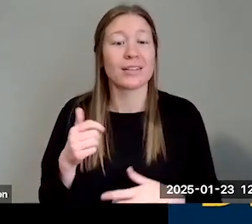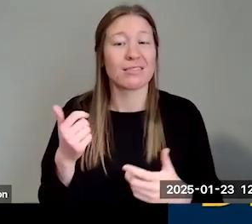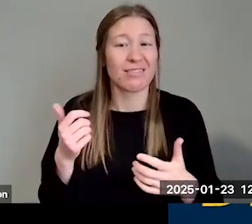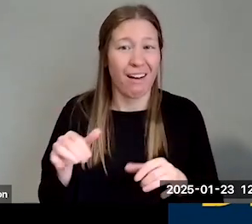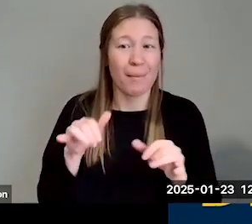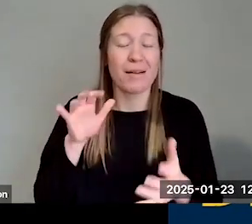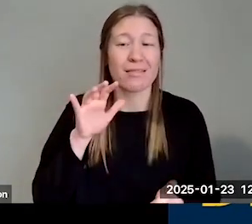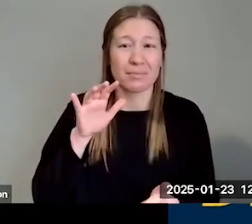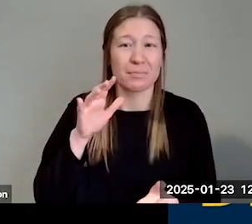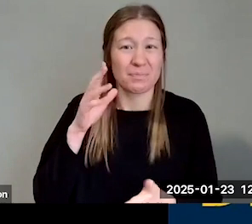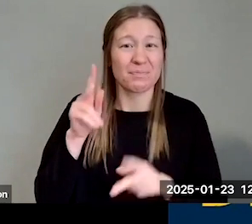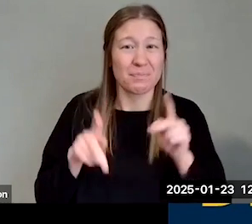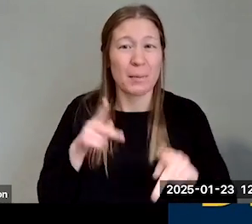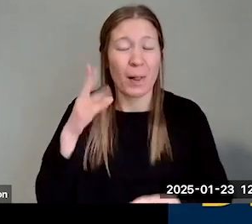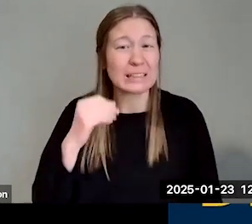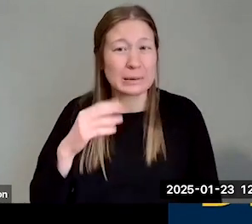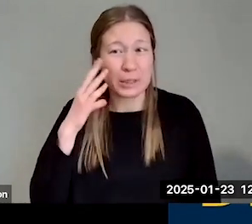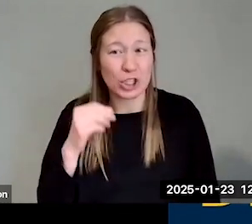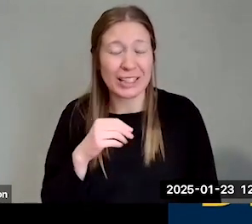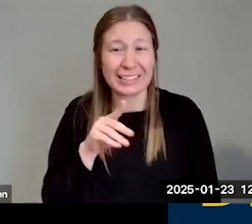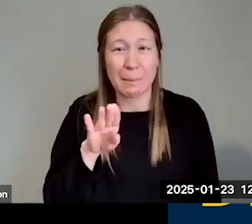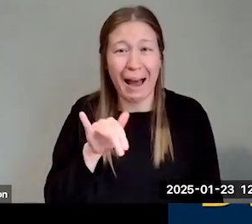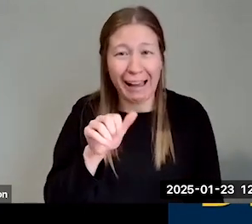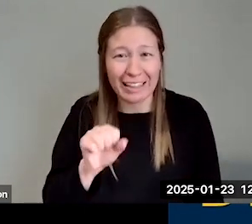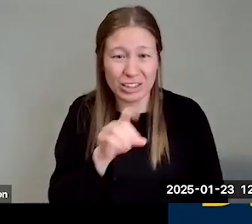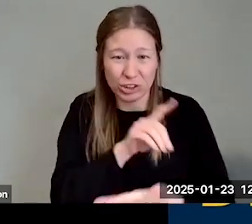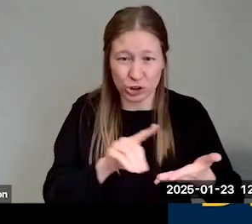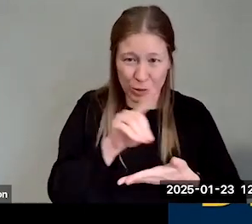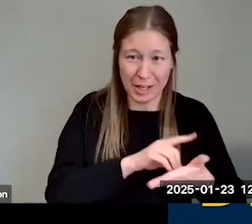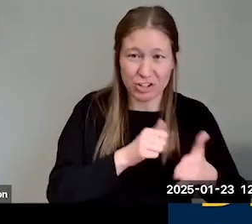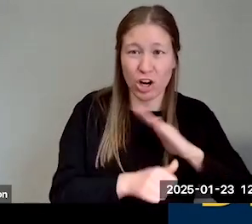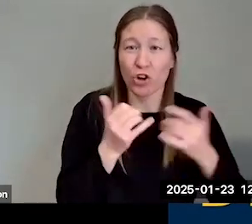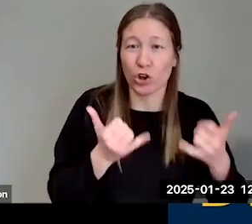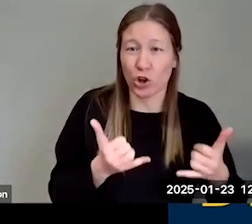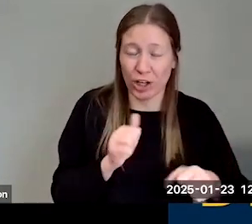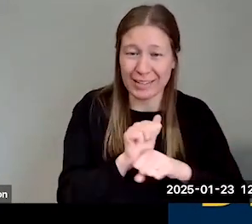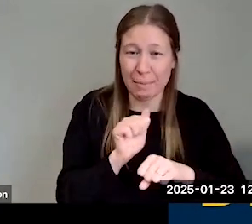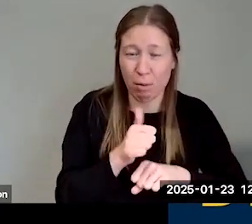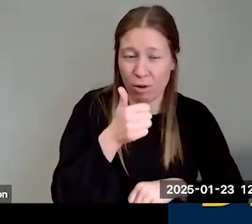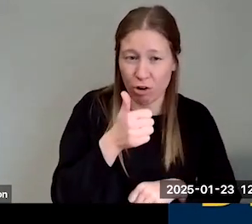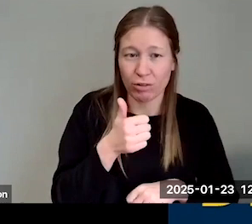and bias while working for their current employer. So this underscores why many employees